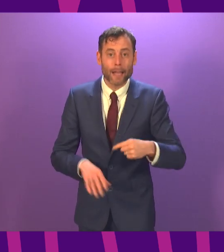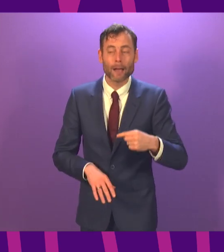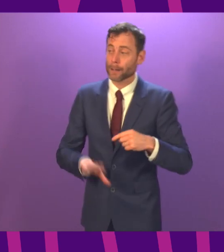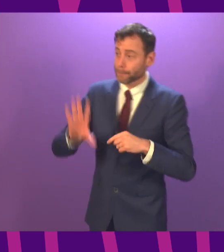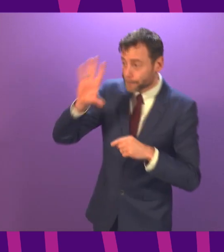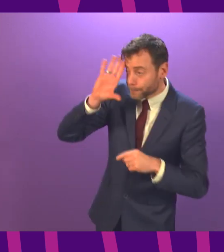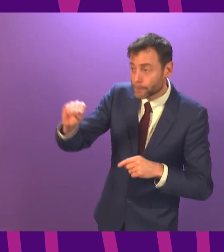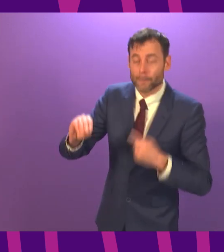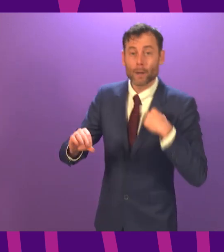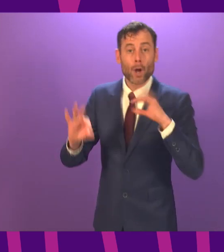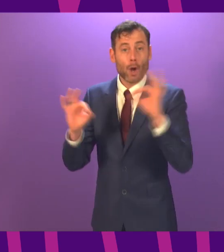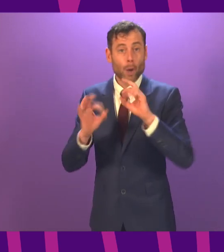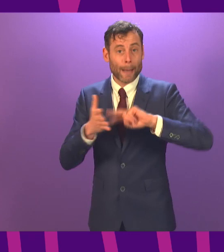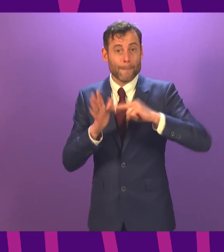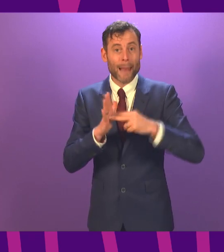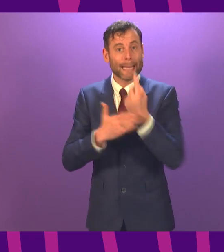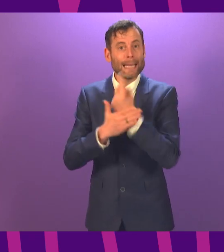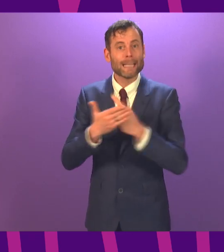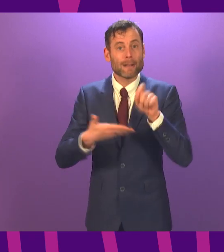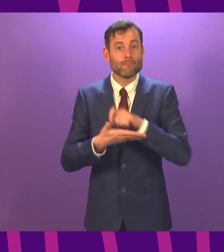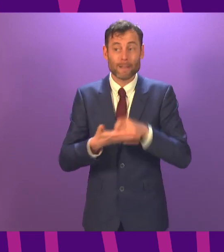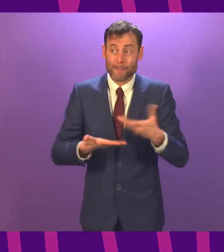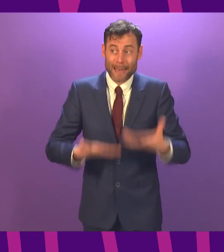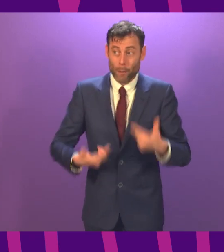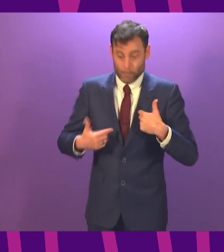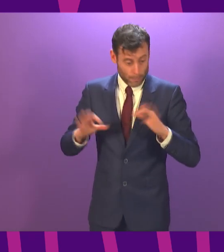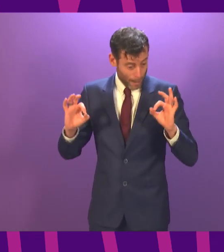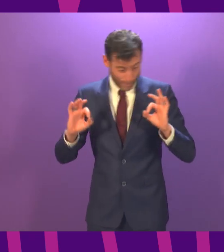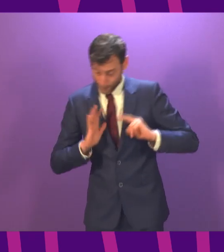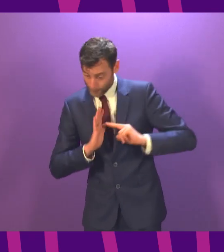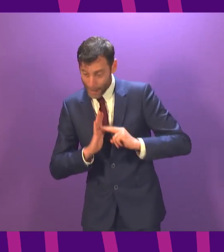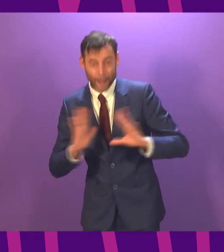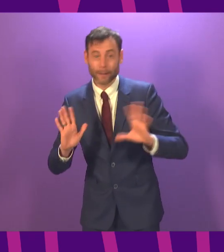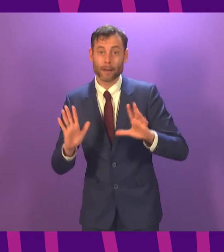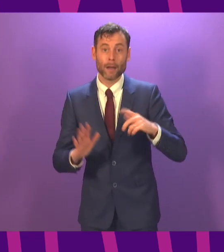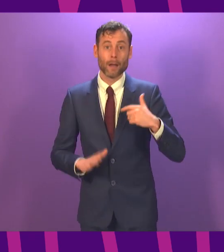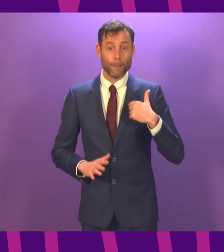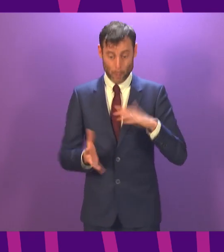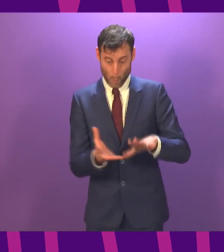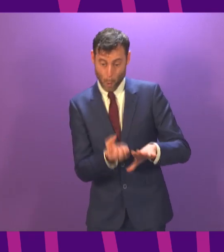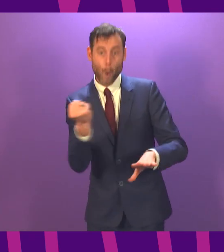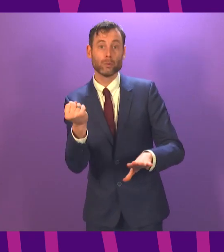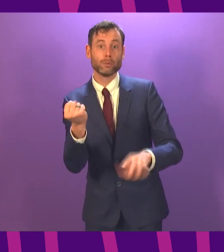an independence referendum right now. In fact, I put planning for an independence referendum